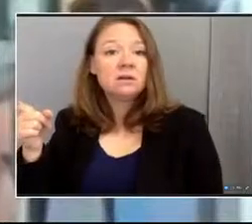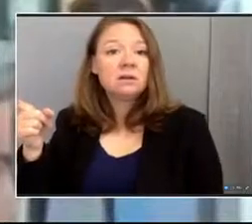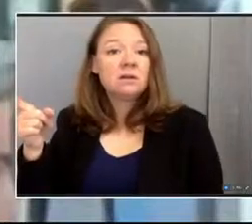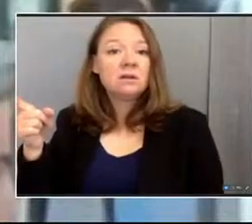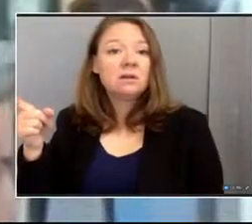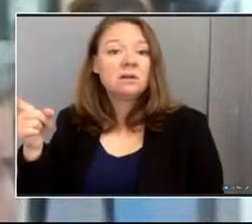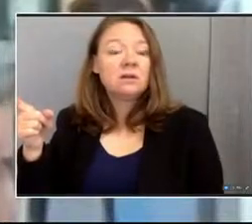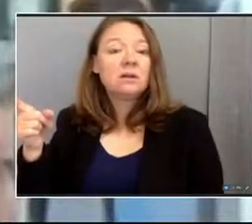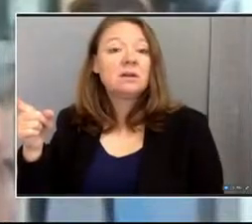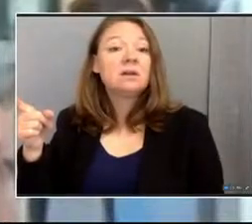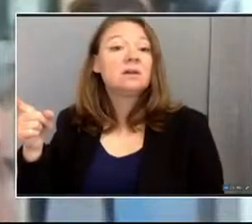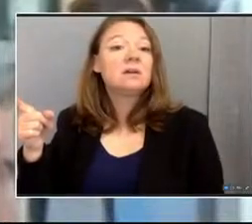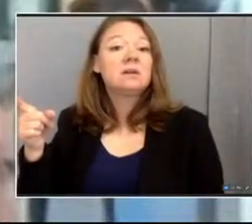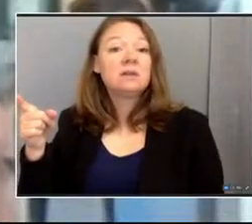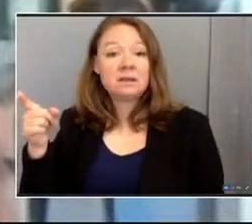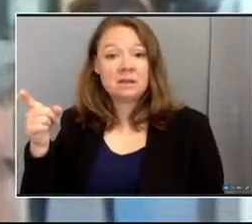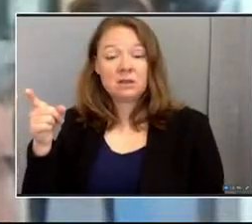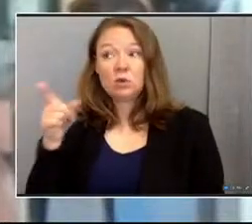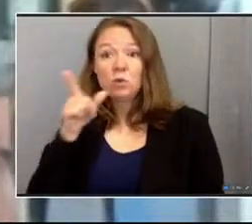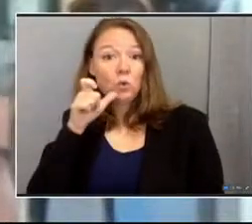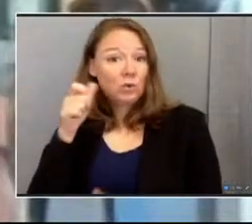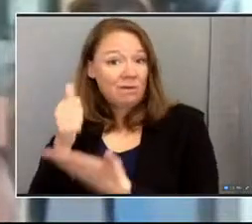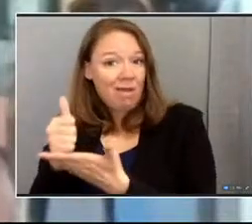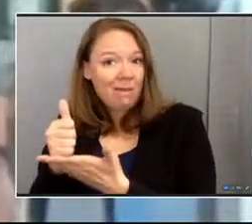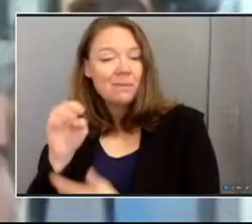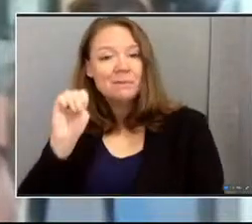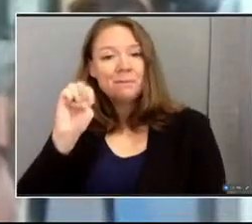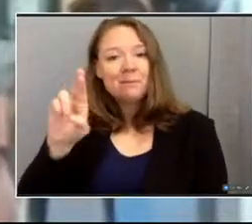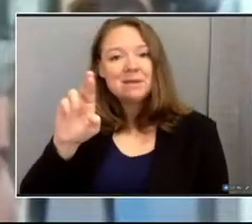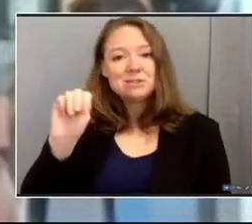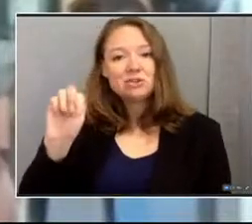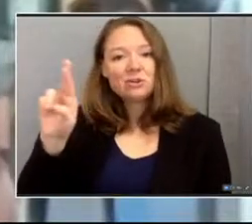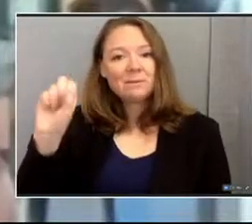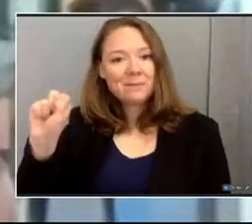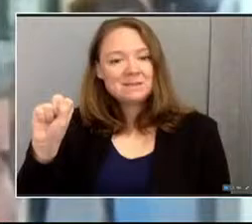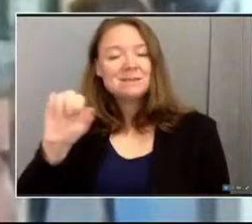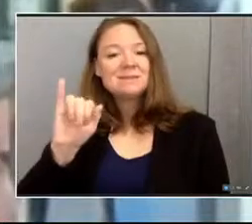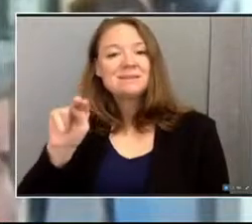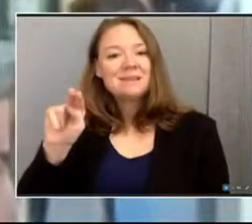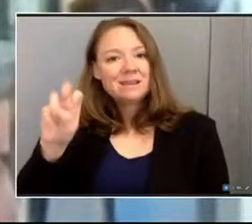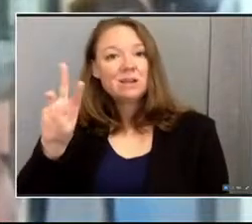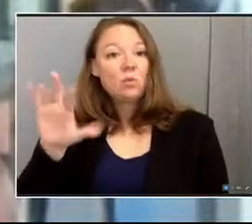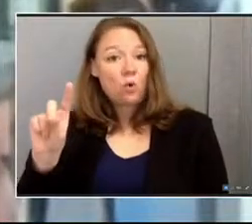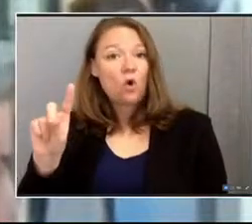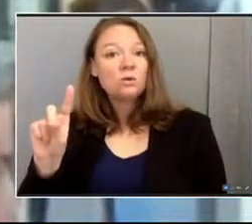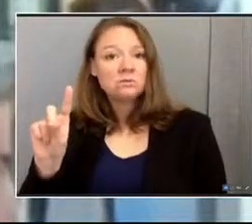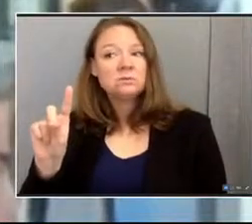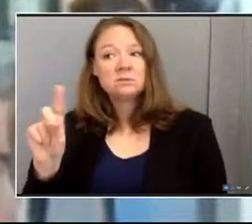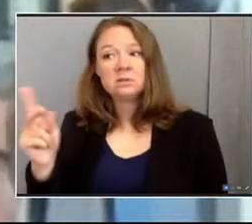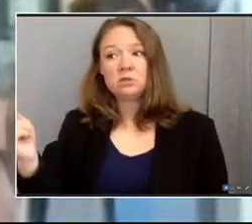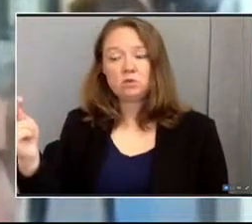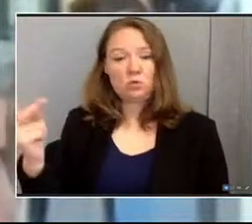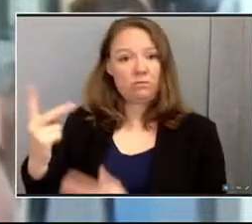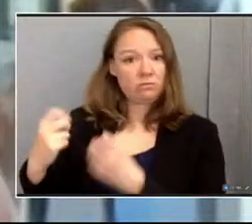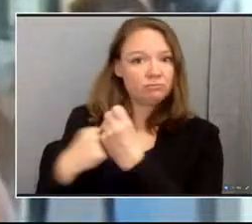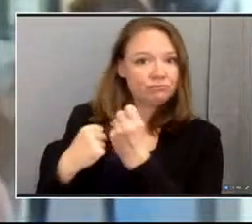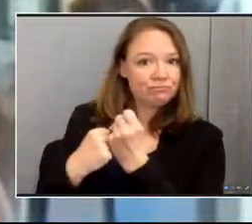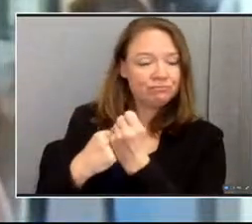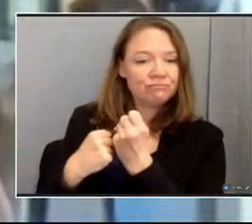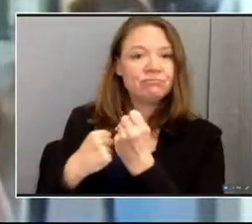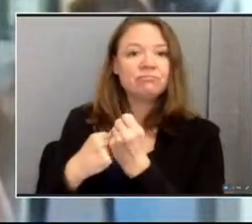Inanwald at the time and I was able to plant my footing with the connections that I had received